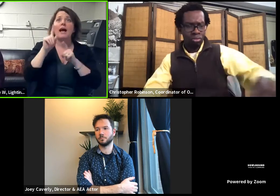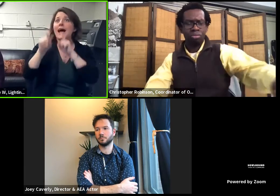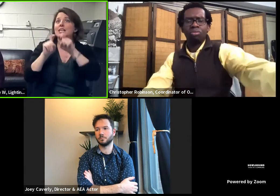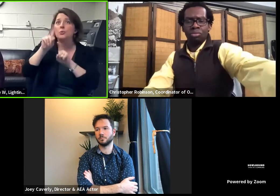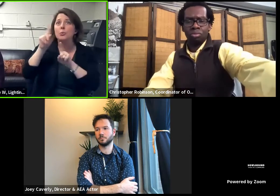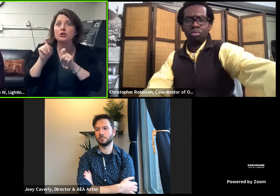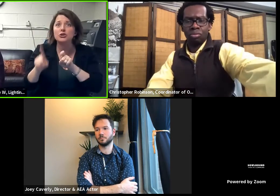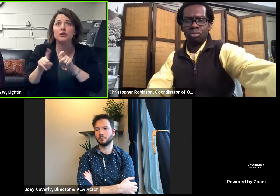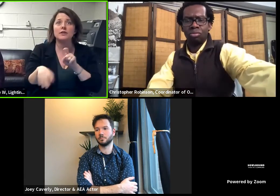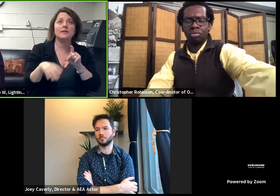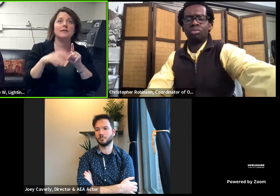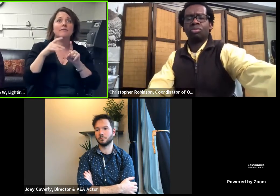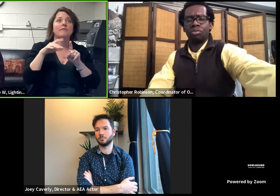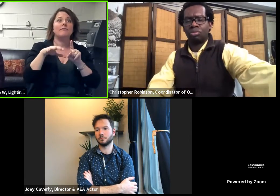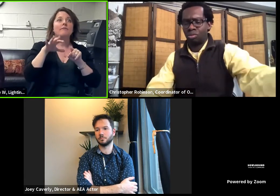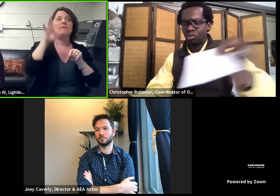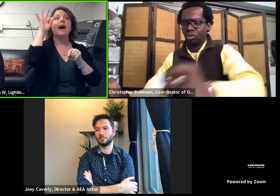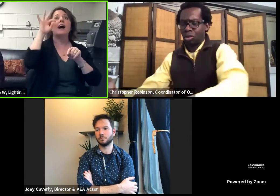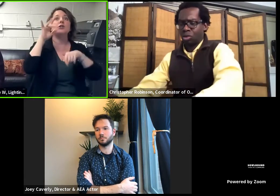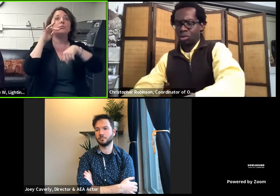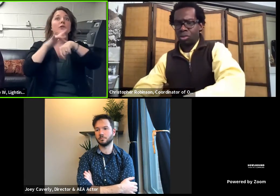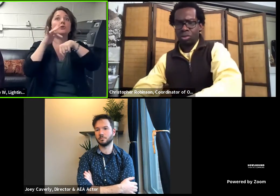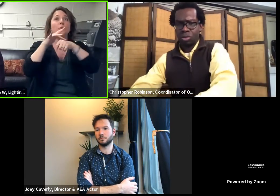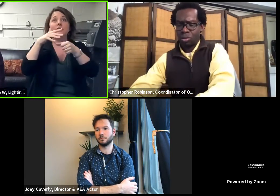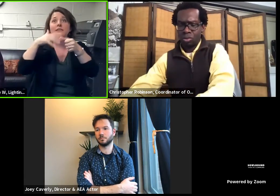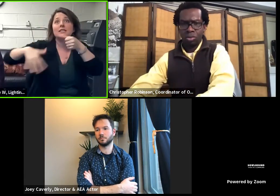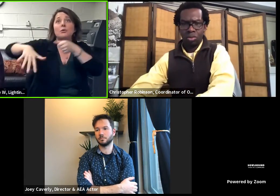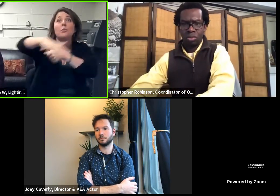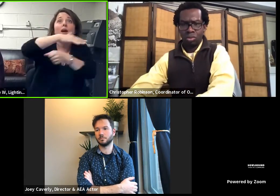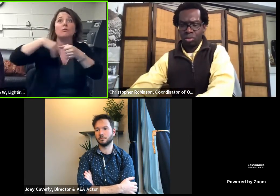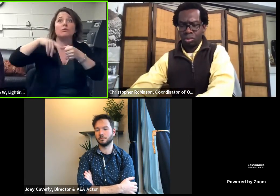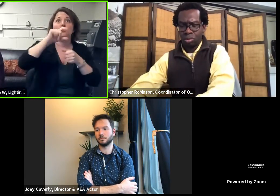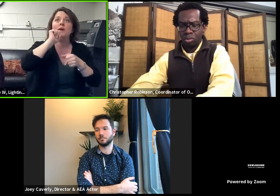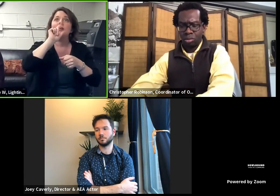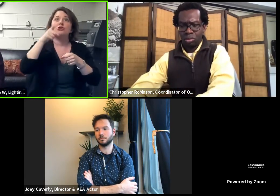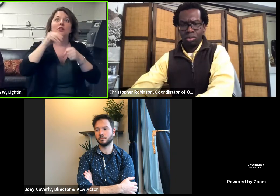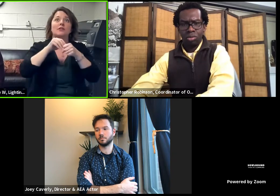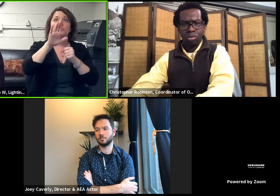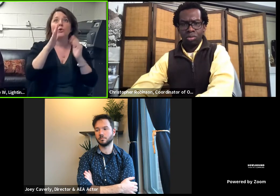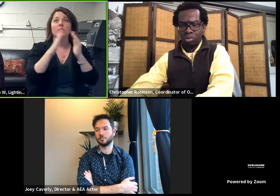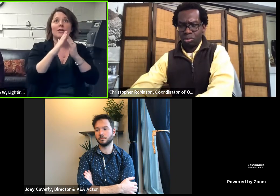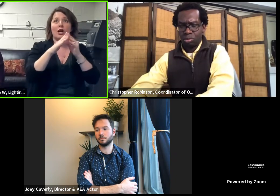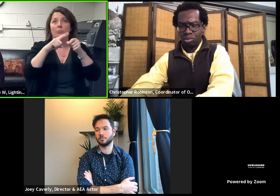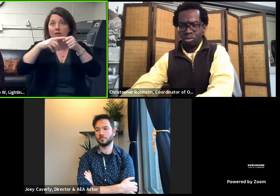But you can ask other people their opinions, you can ask around,